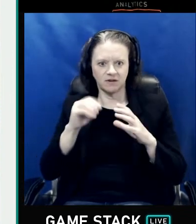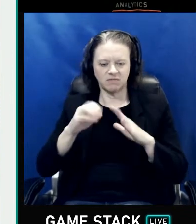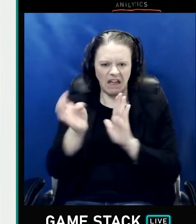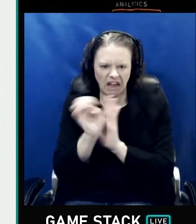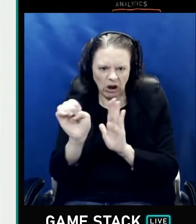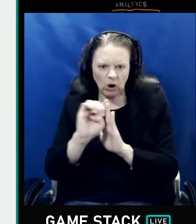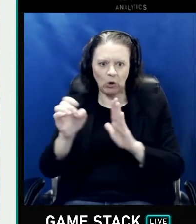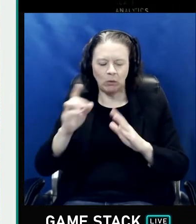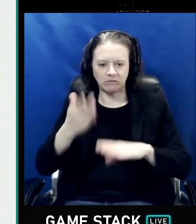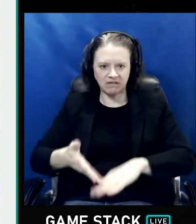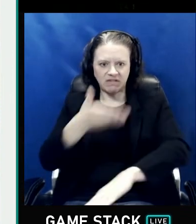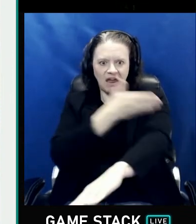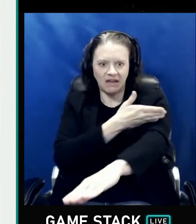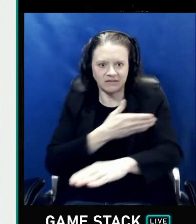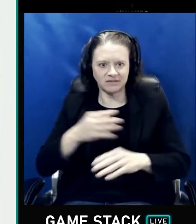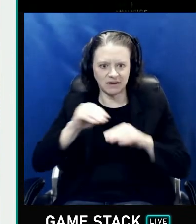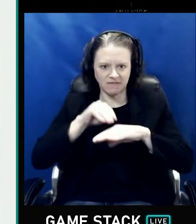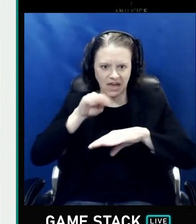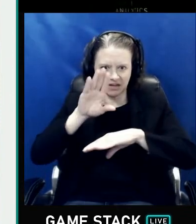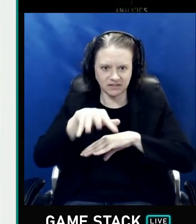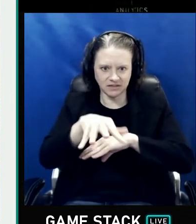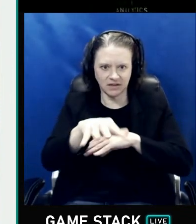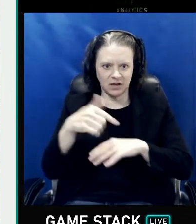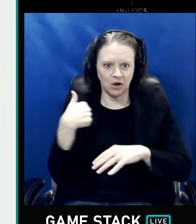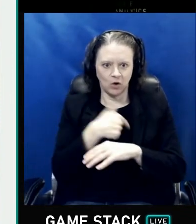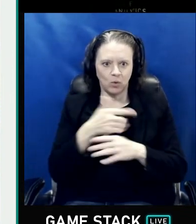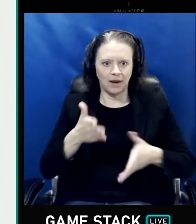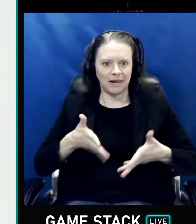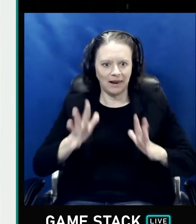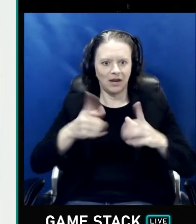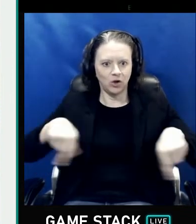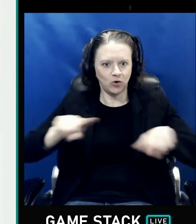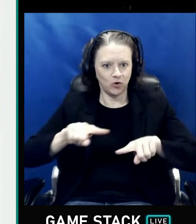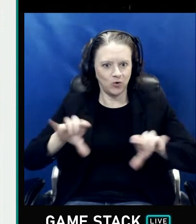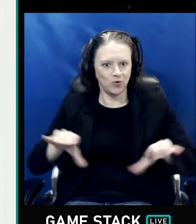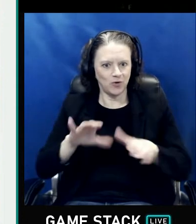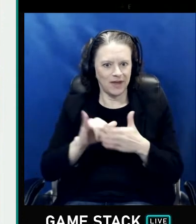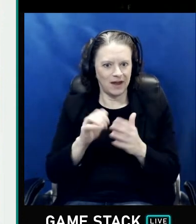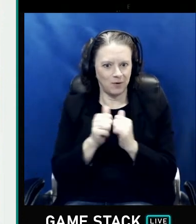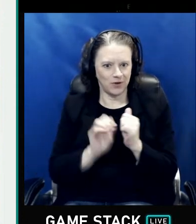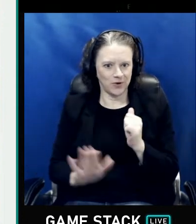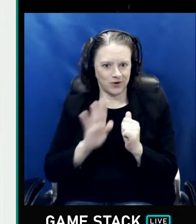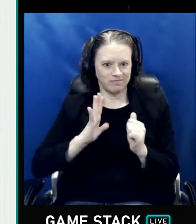great experiences with this, and we enable those for you to do it as well. And then hardware accelerated audio.